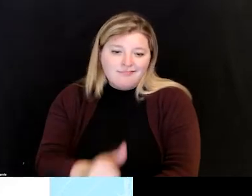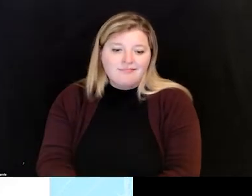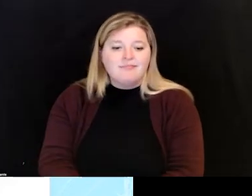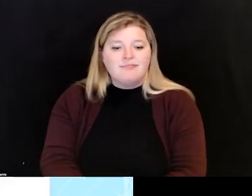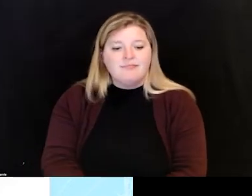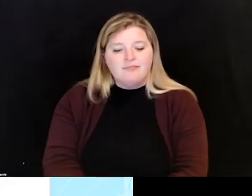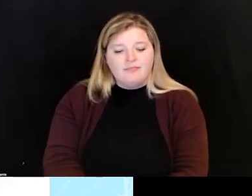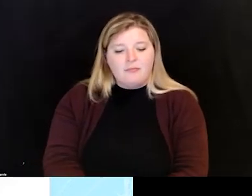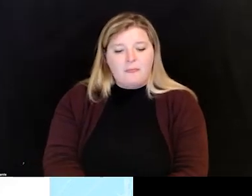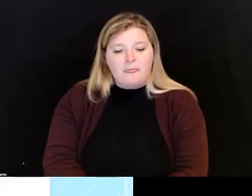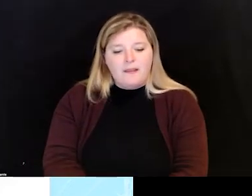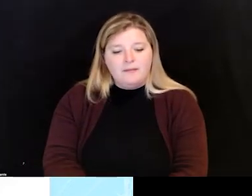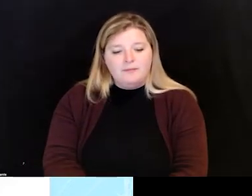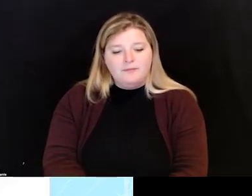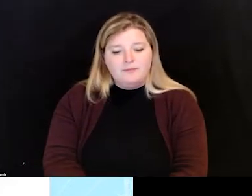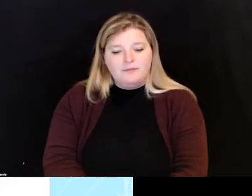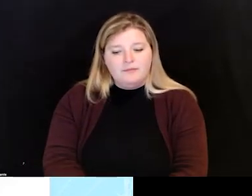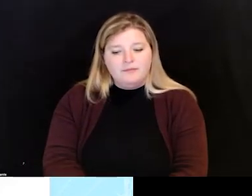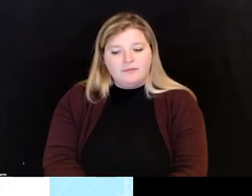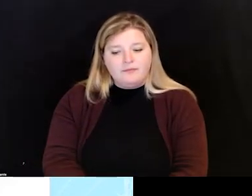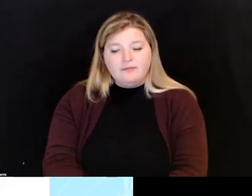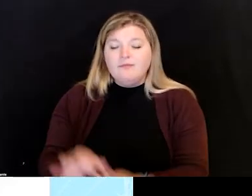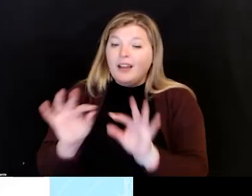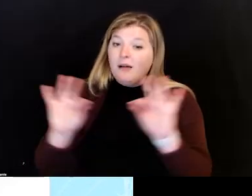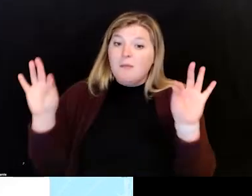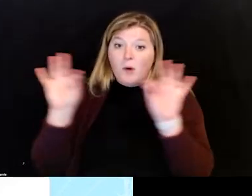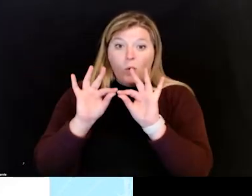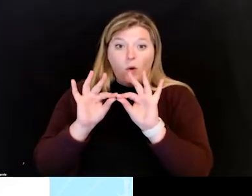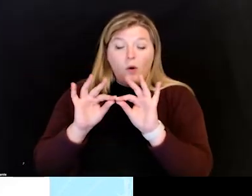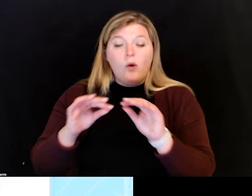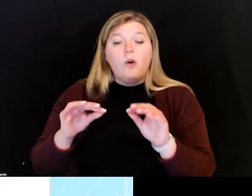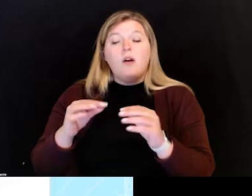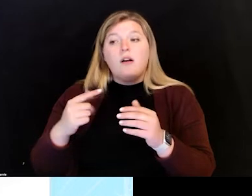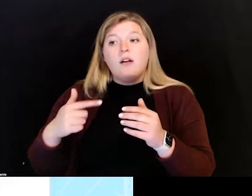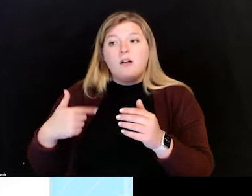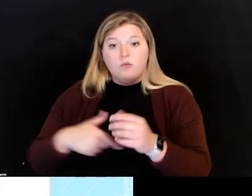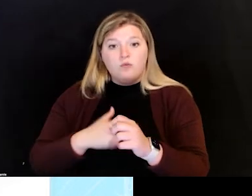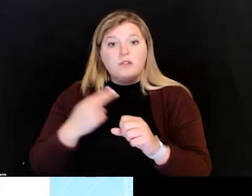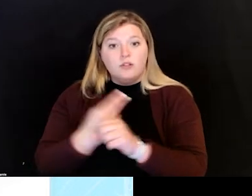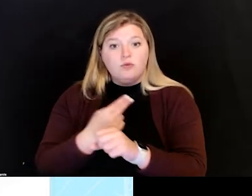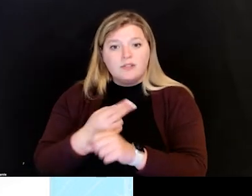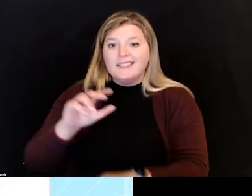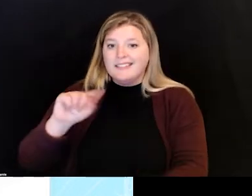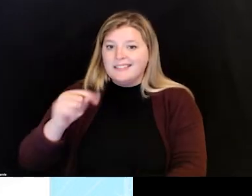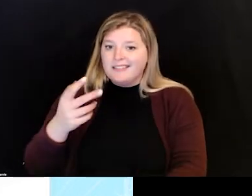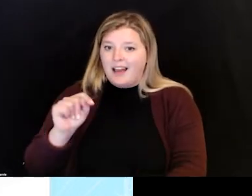So it's important that everything is conveyed through text what the image is illustrating.